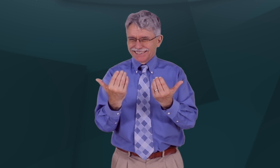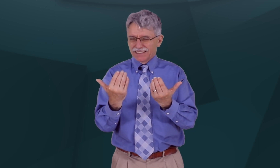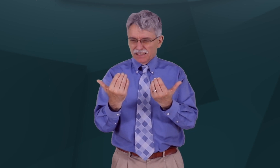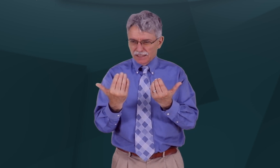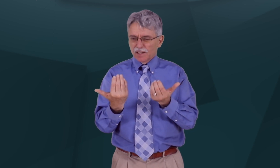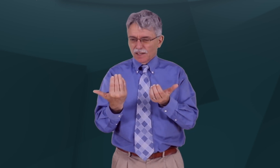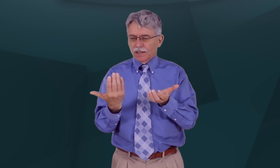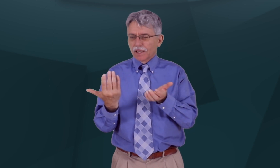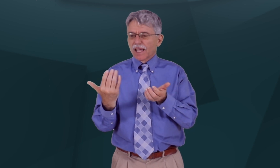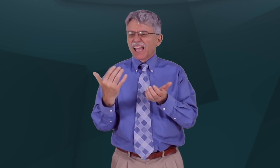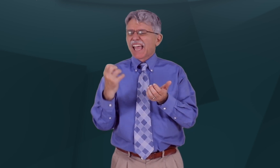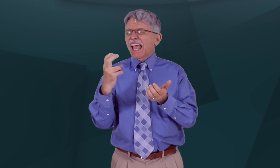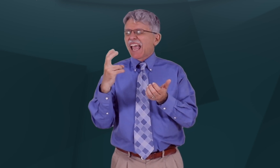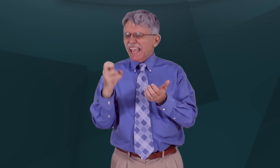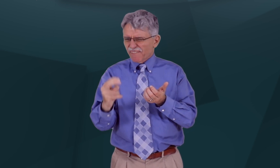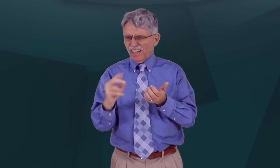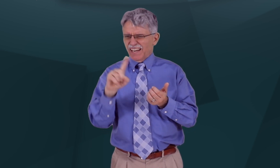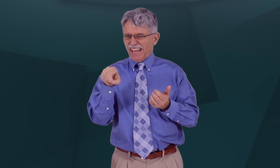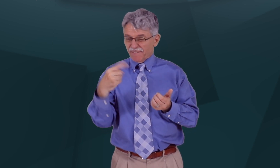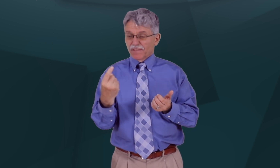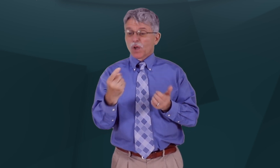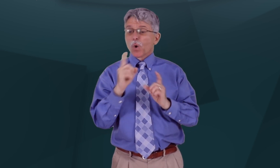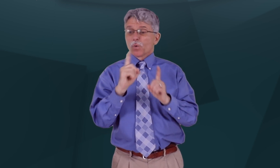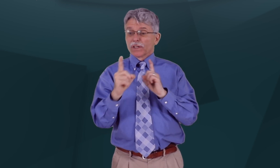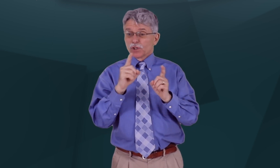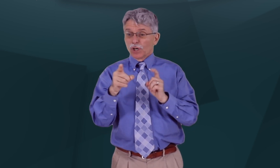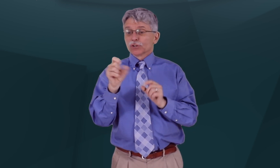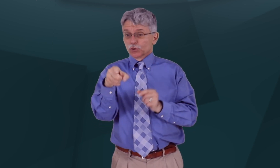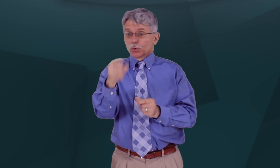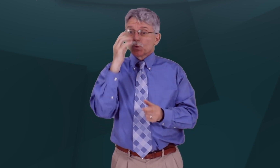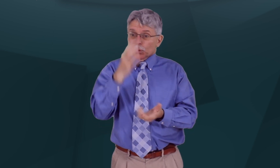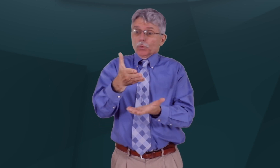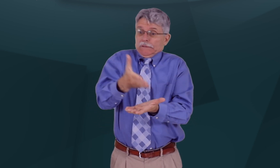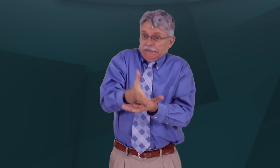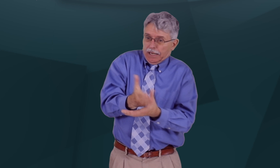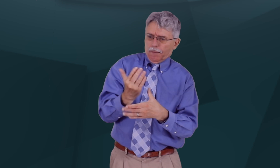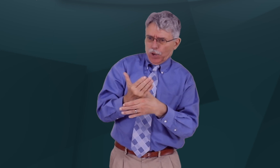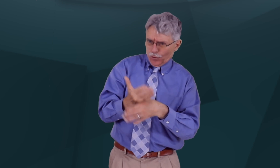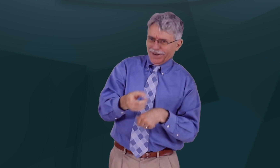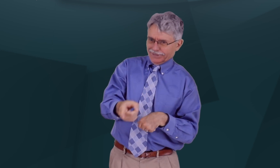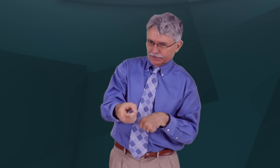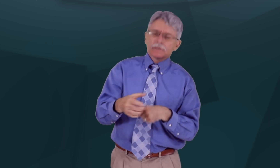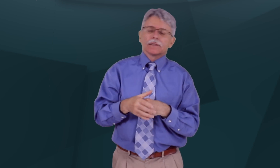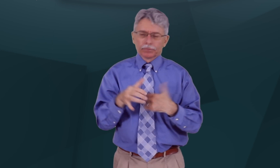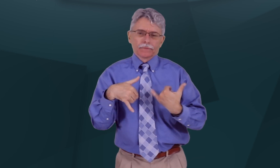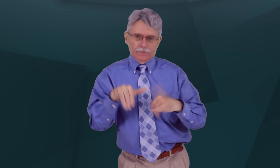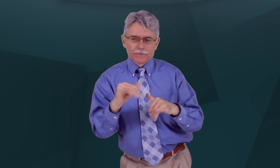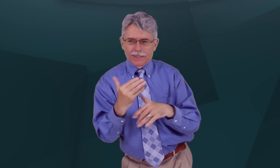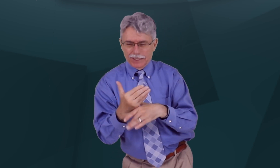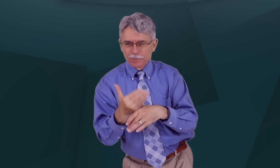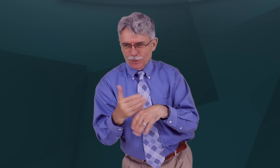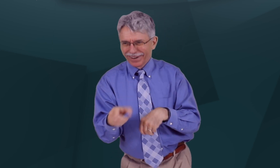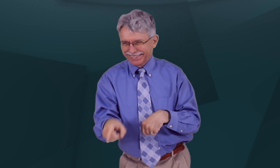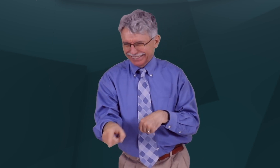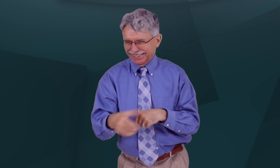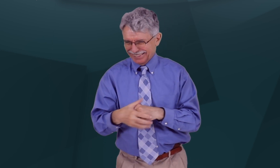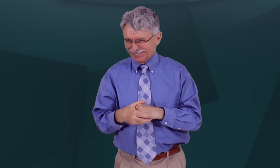But keep that conversation, even if the only answer that you get is just to stop so that you'll stop harassing them.